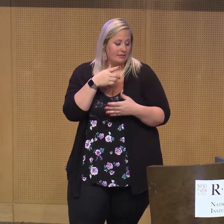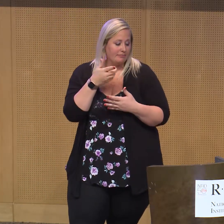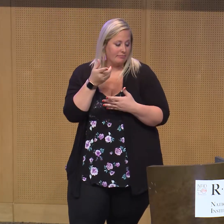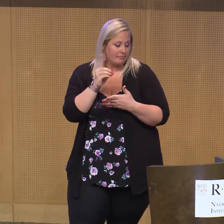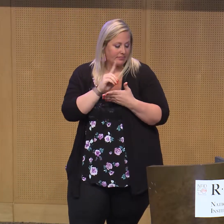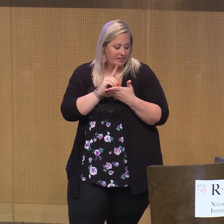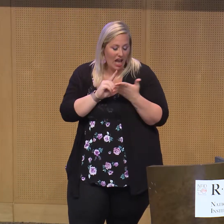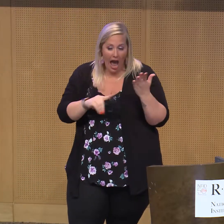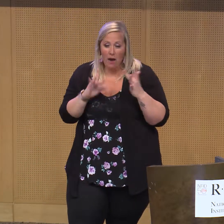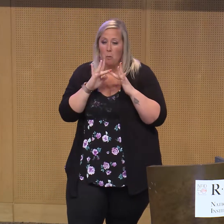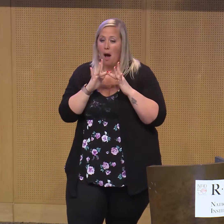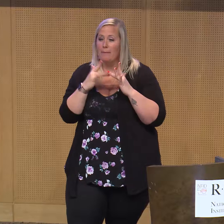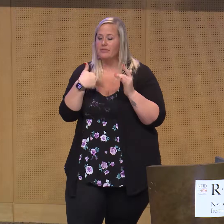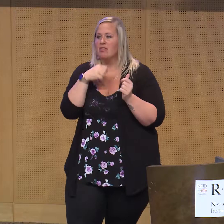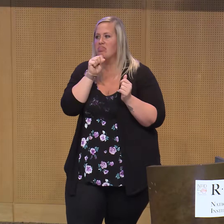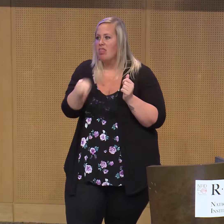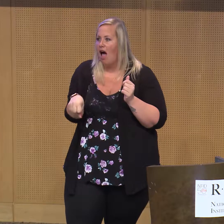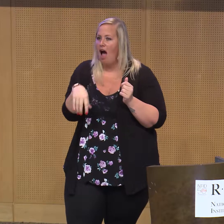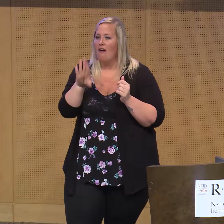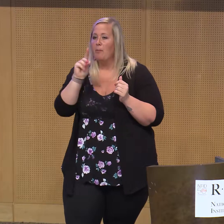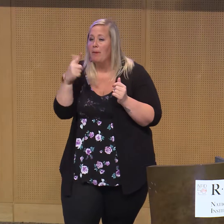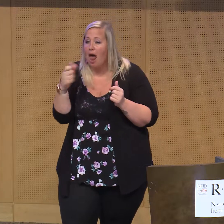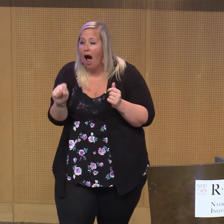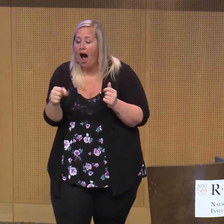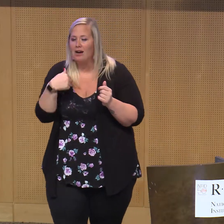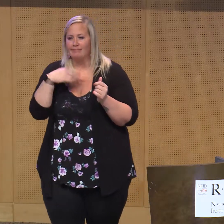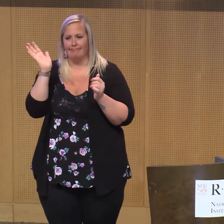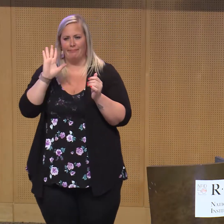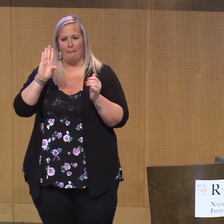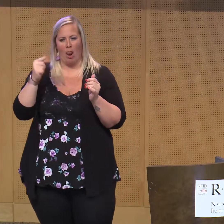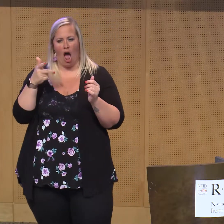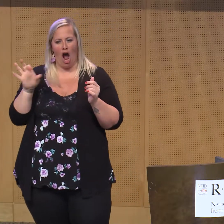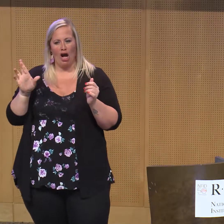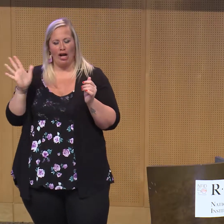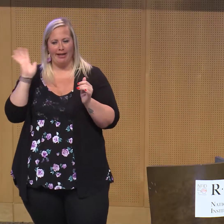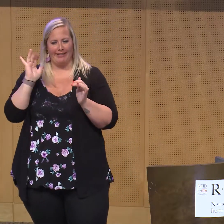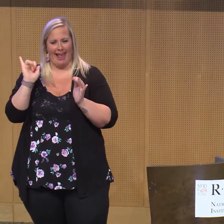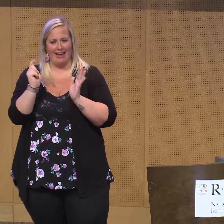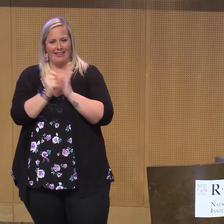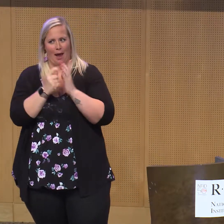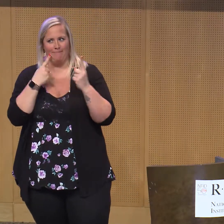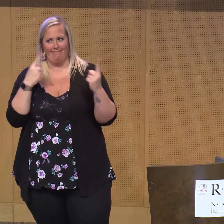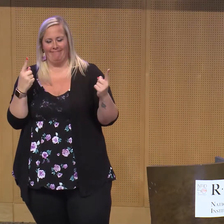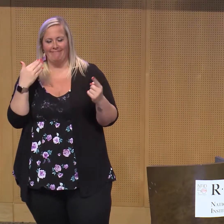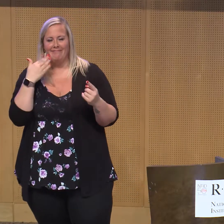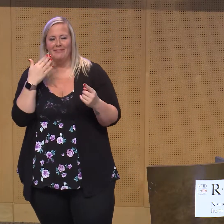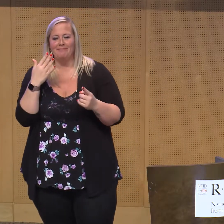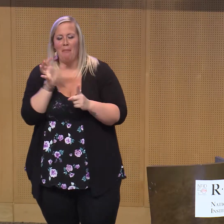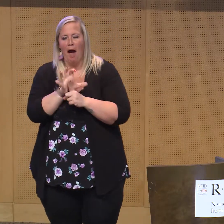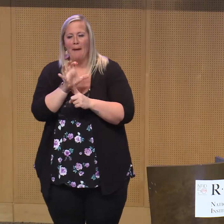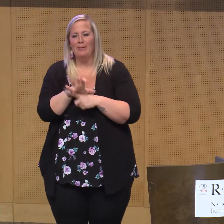to start freelancing on the side designing websites. I loved-- So back then, I was a big blogger.